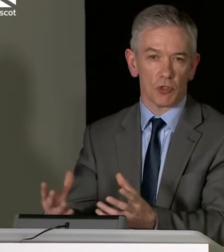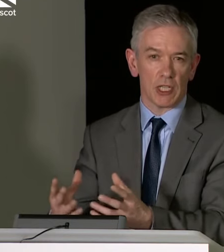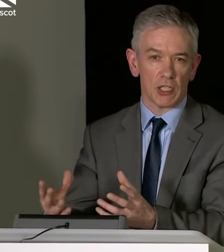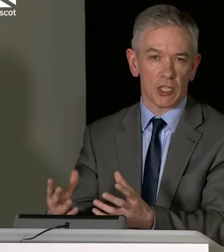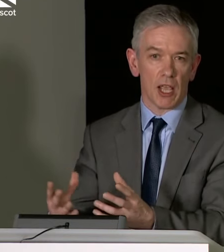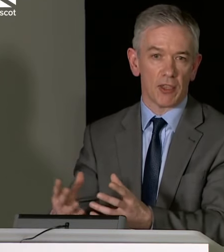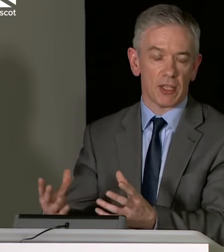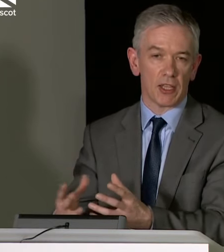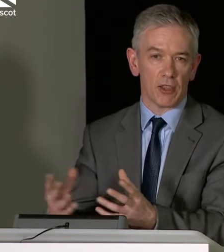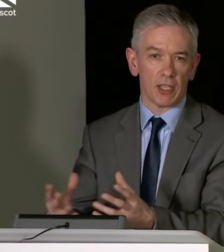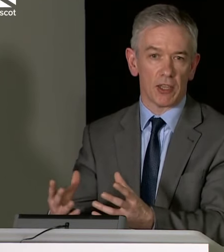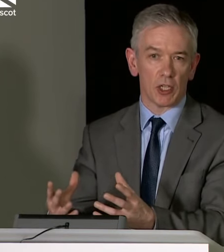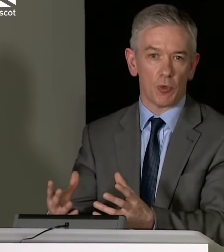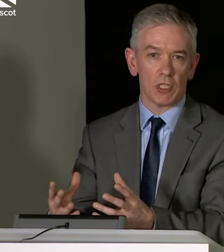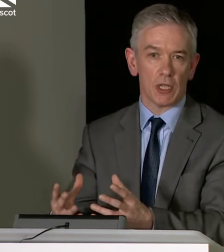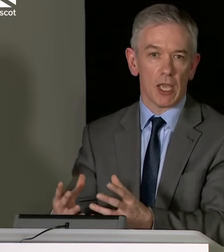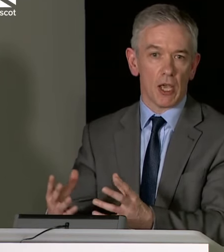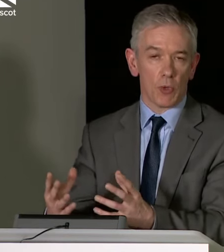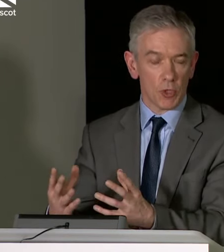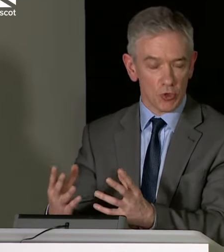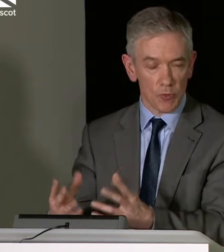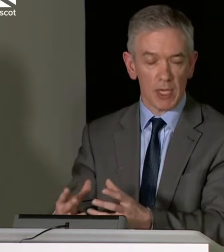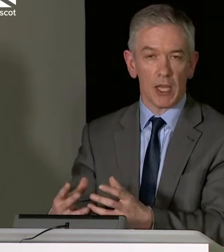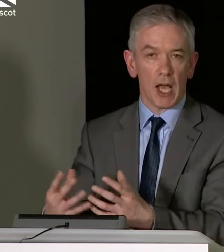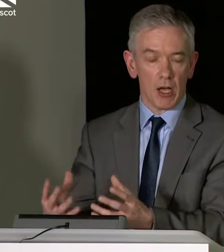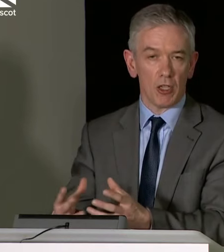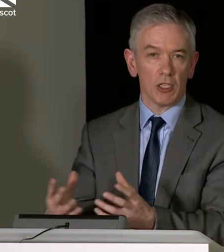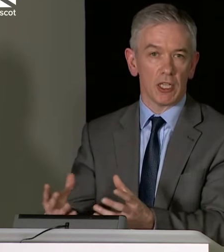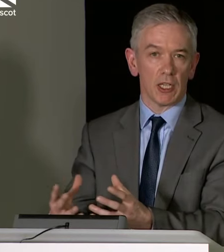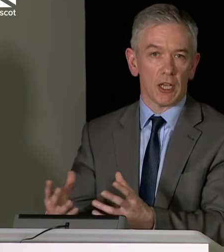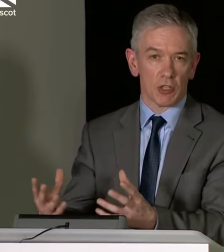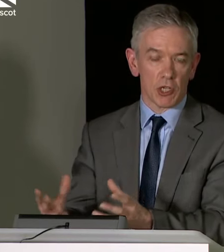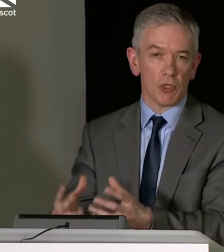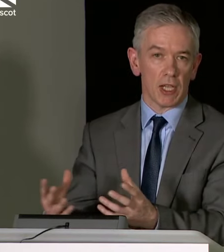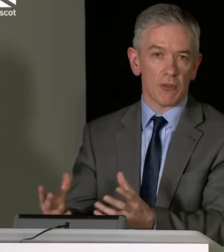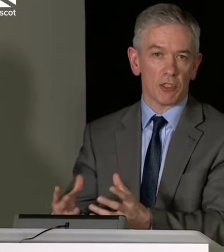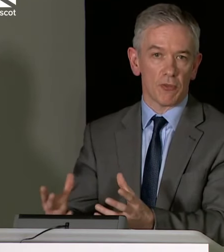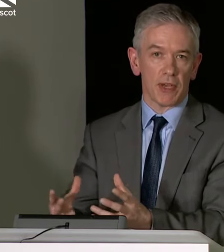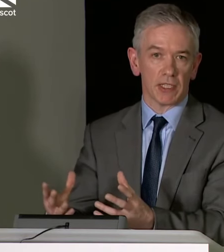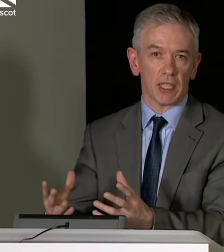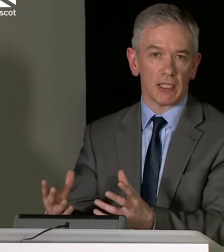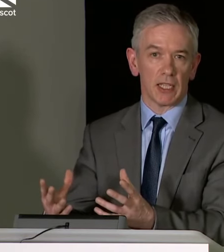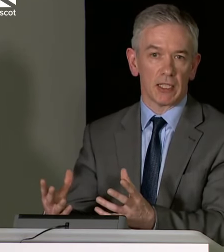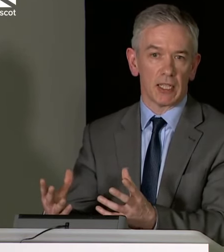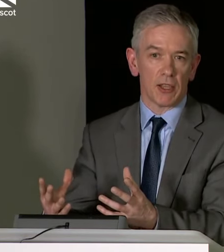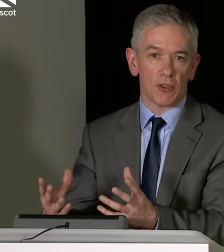of those areas than in the community. We should remain utterly resilient to the fact that